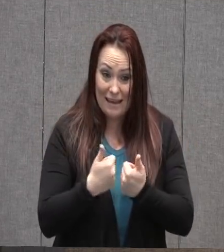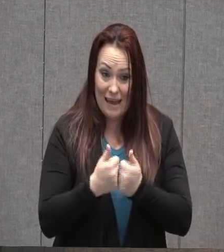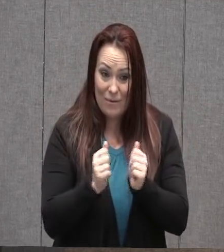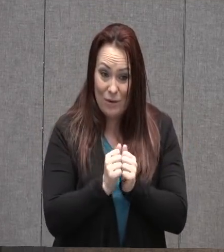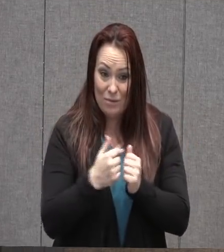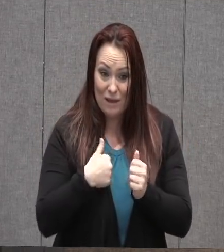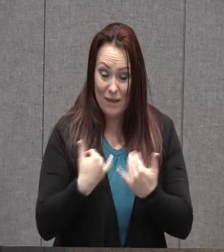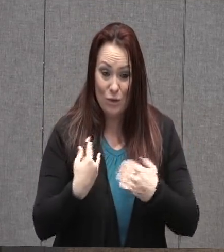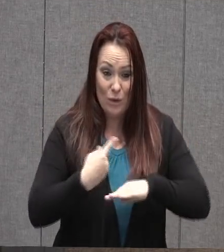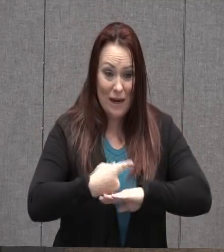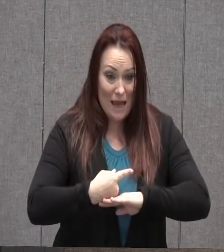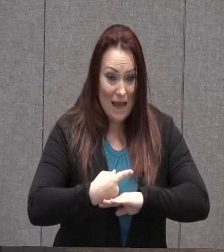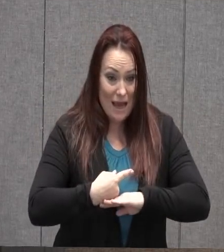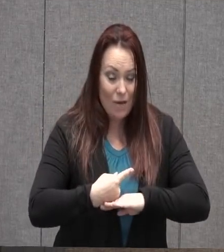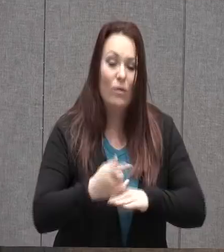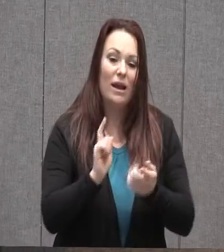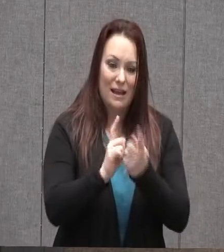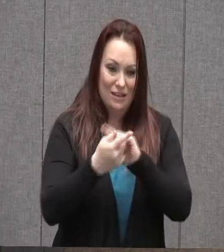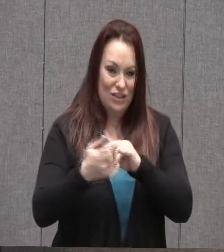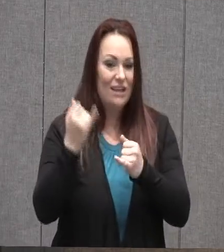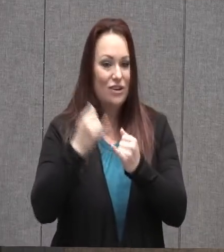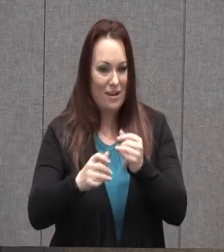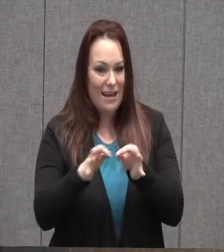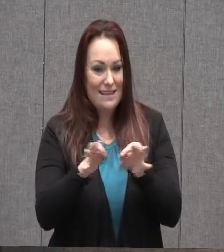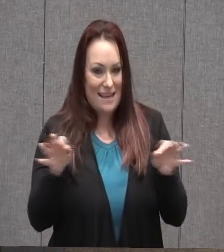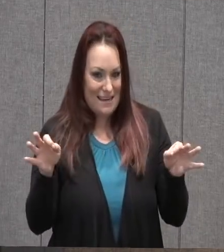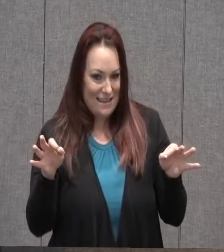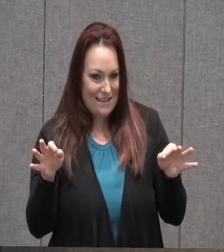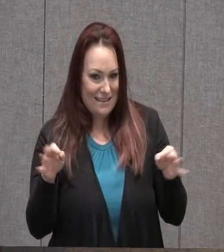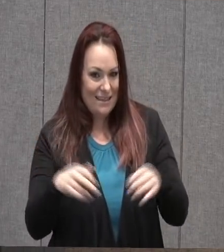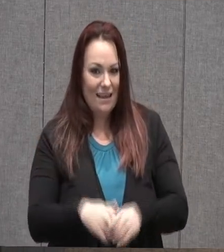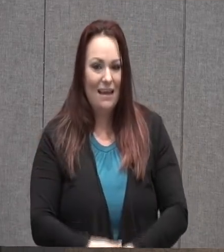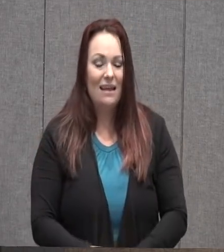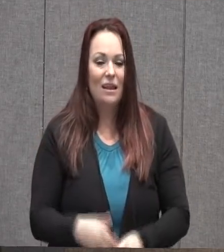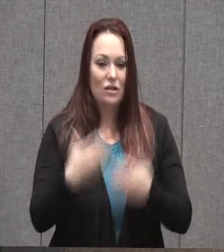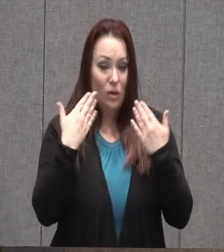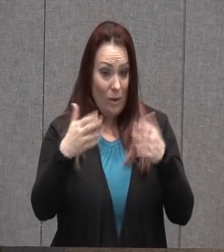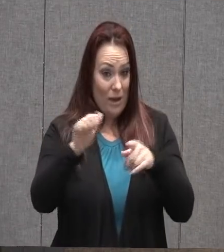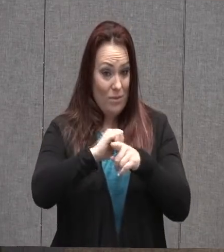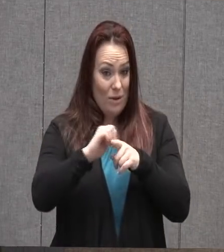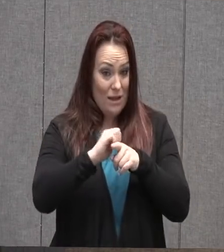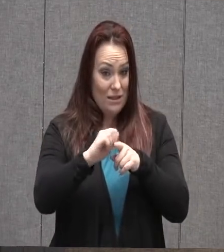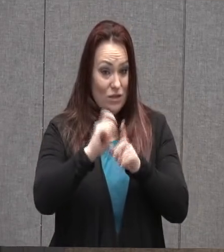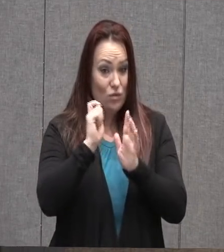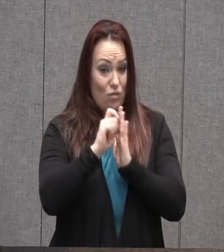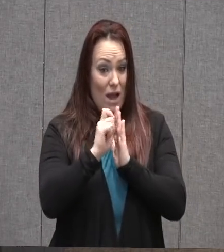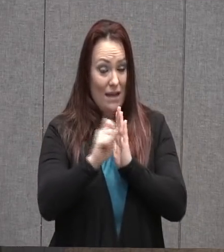We can just rephrase our last sentence, right? Okay, let's skywrite this one. Ready?